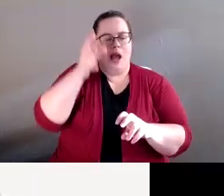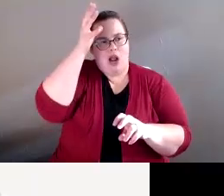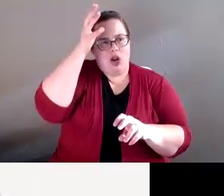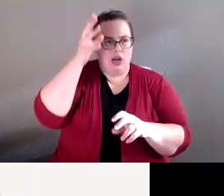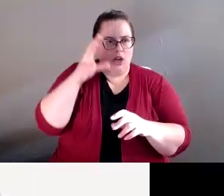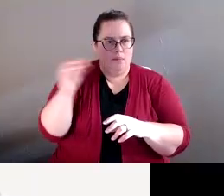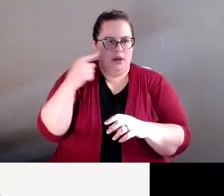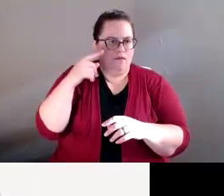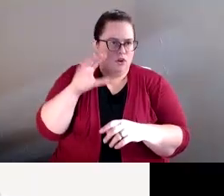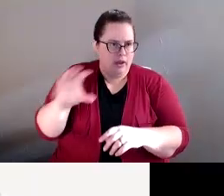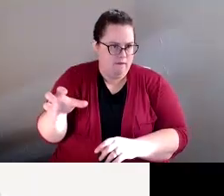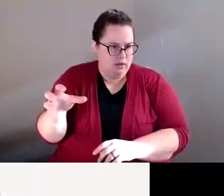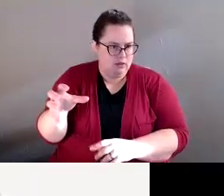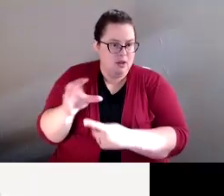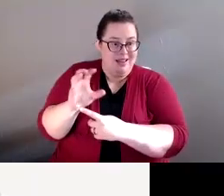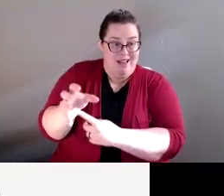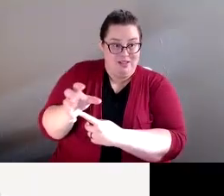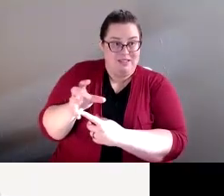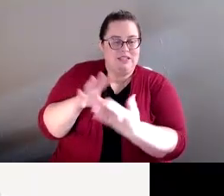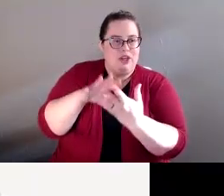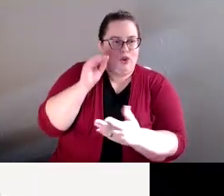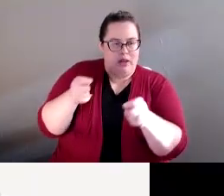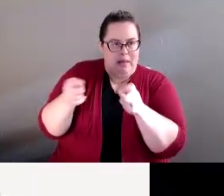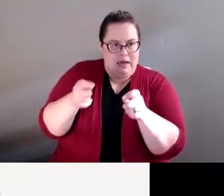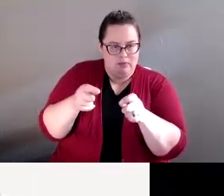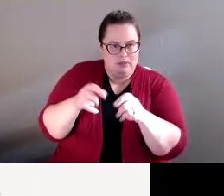which is the learning management system that we use, or LMS